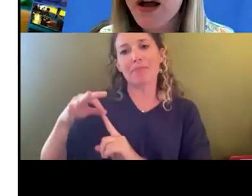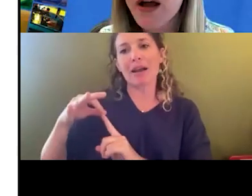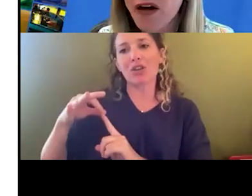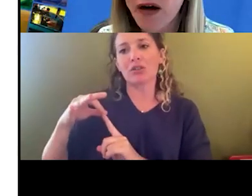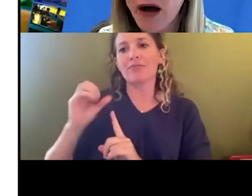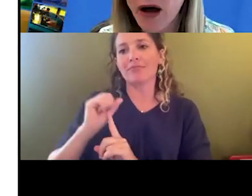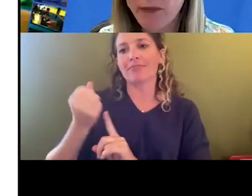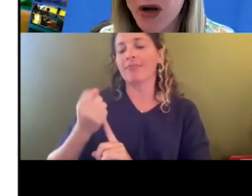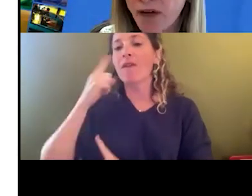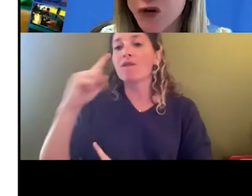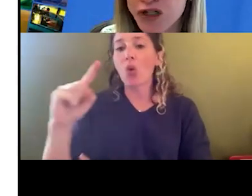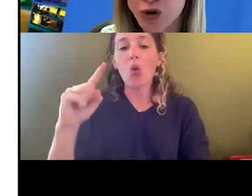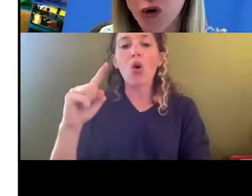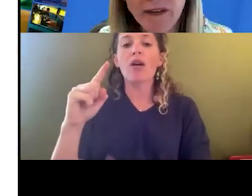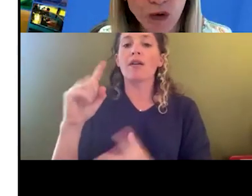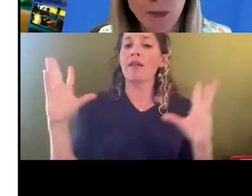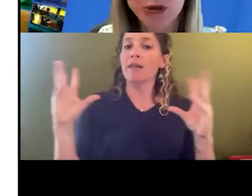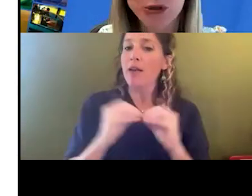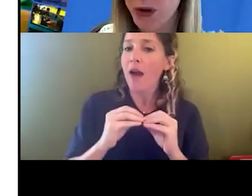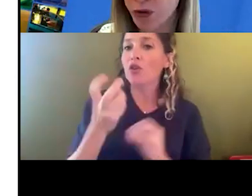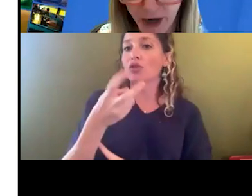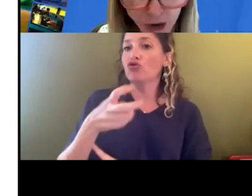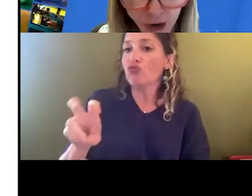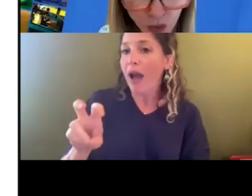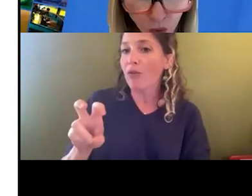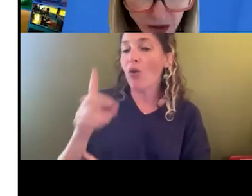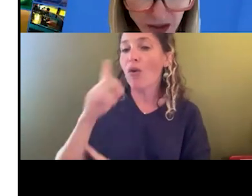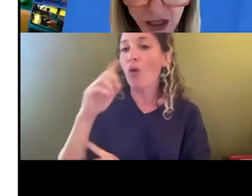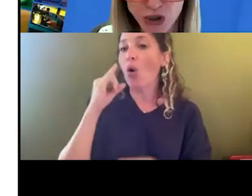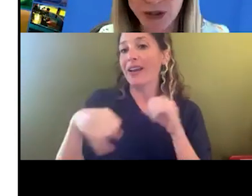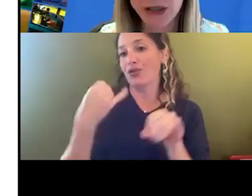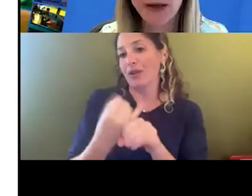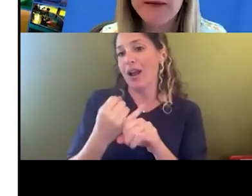the conference or travel made to international organizations.